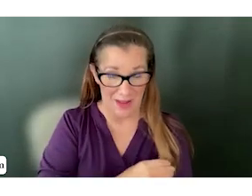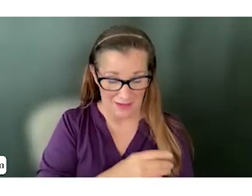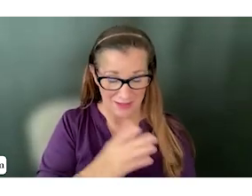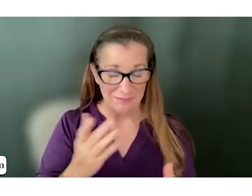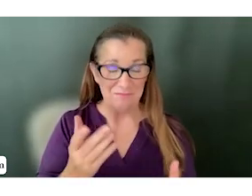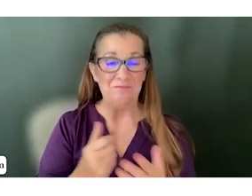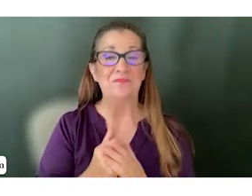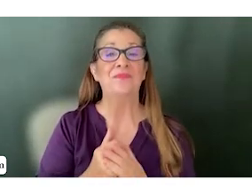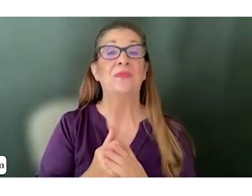Within his profession